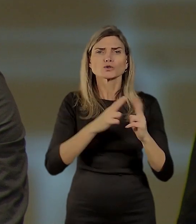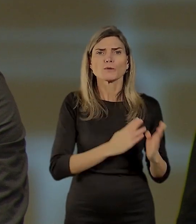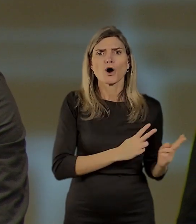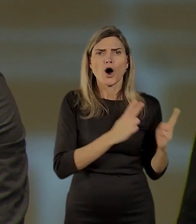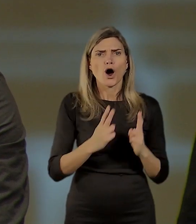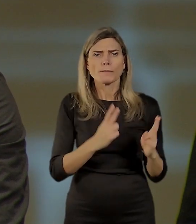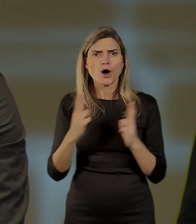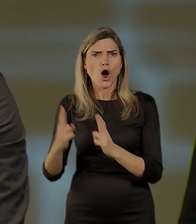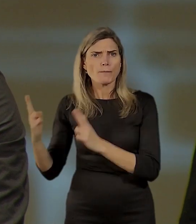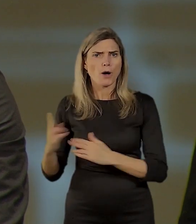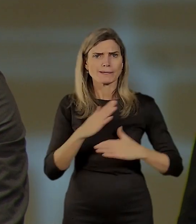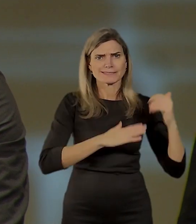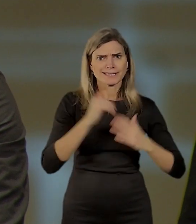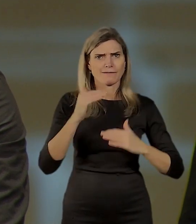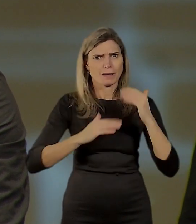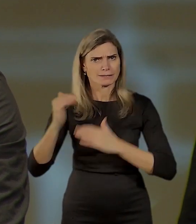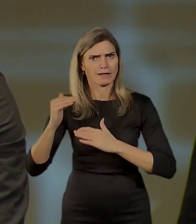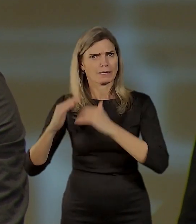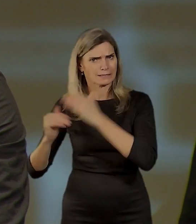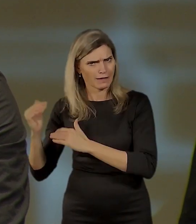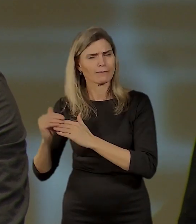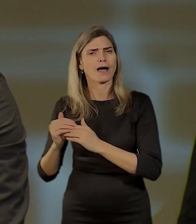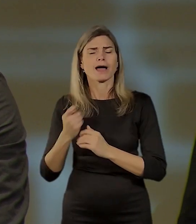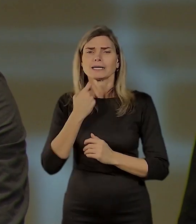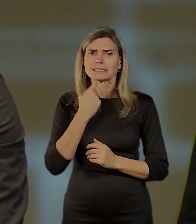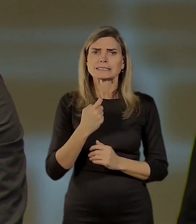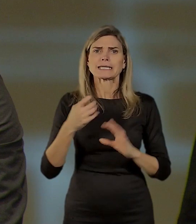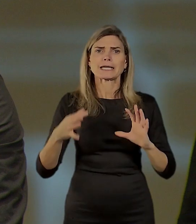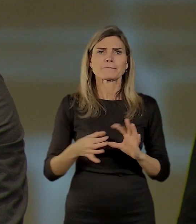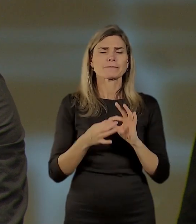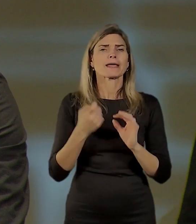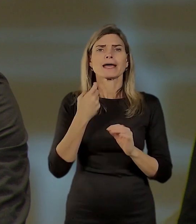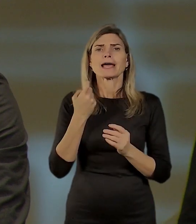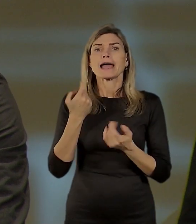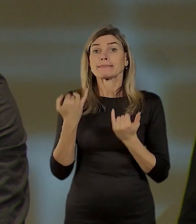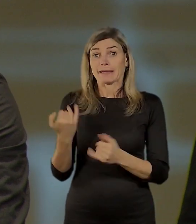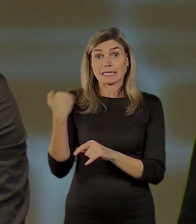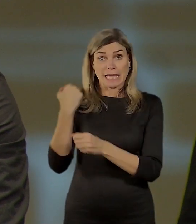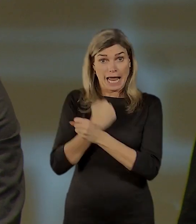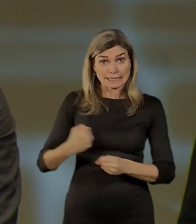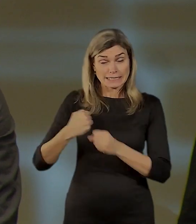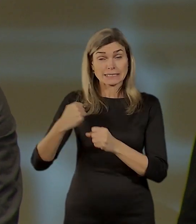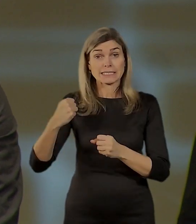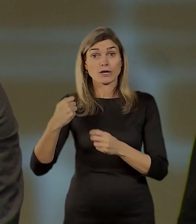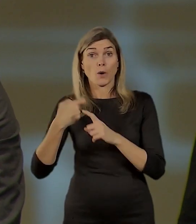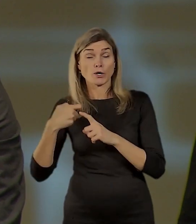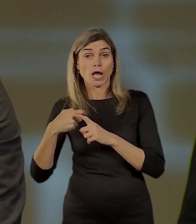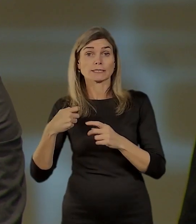make the traffic calculations work, to launch the project gradually, not in one go,